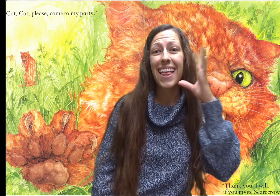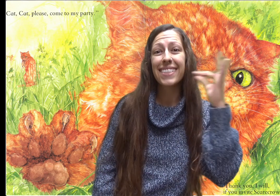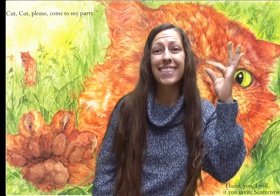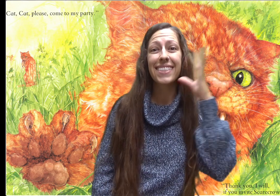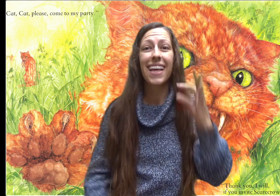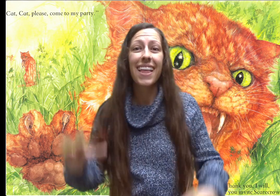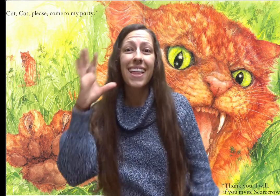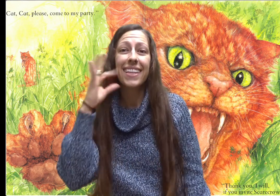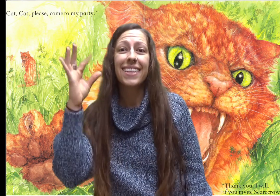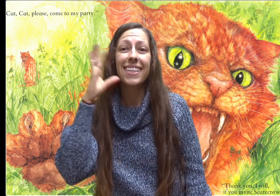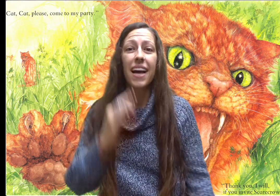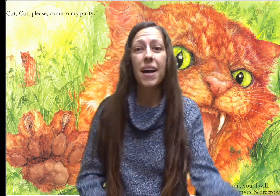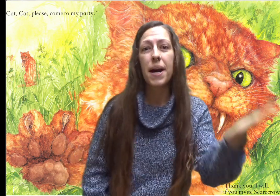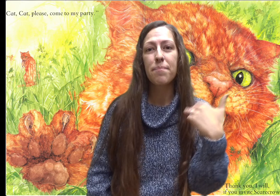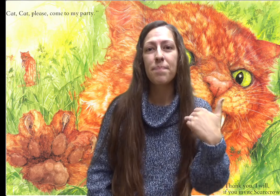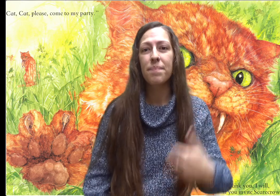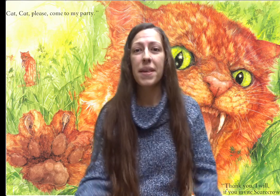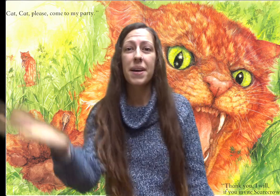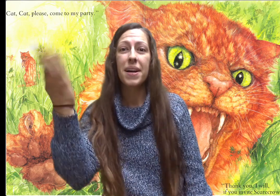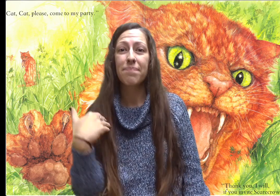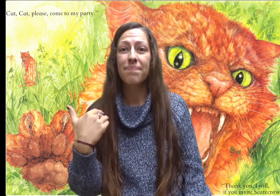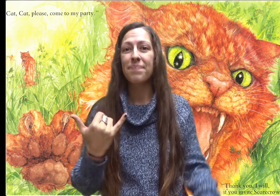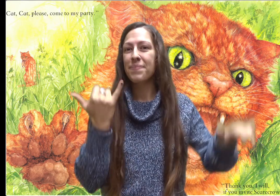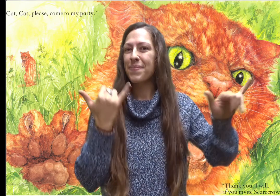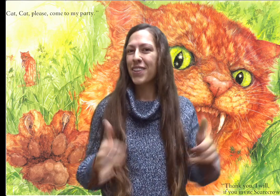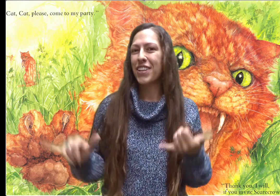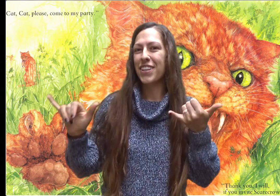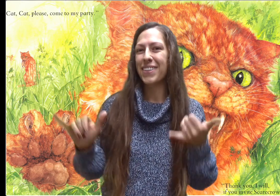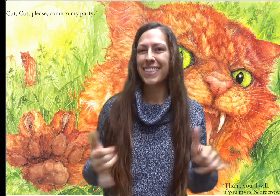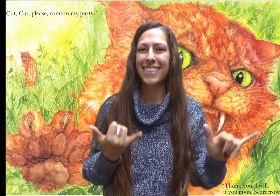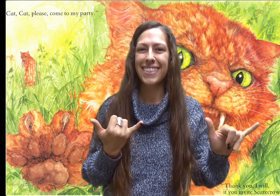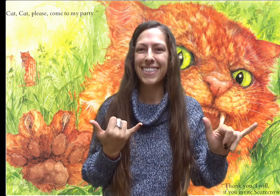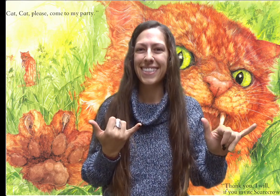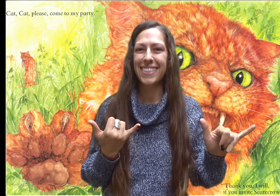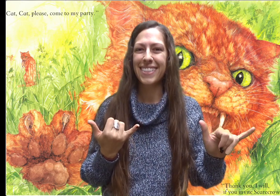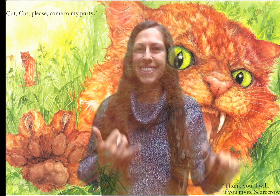Cat, Cat, come to my party.